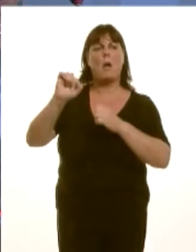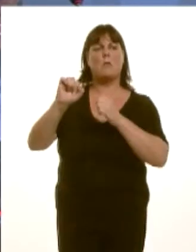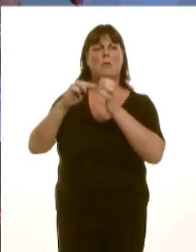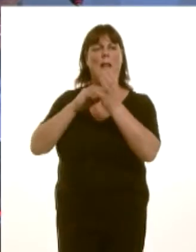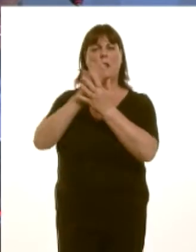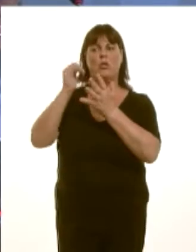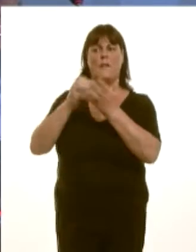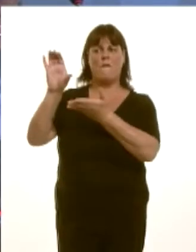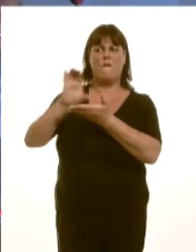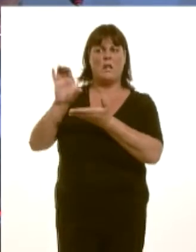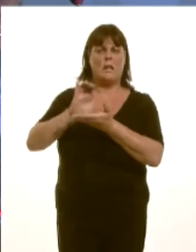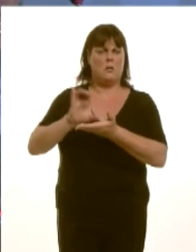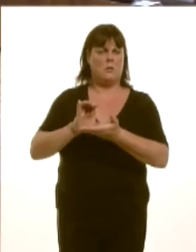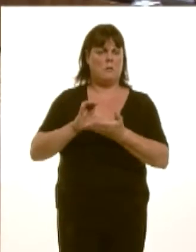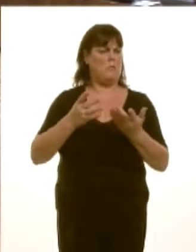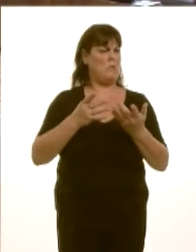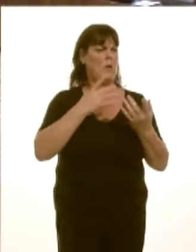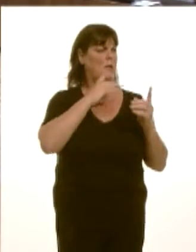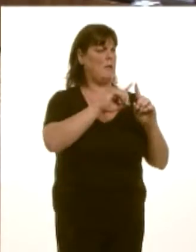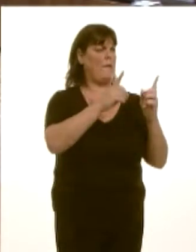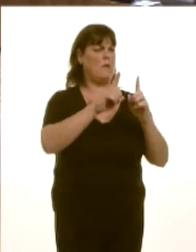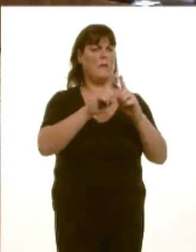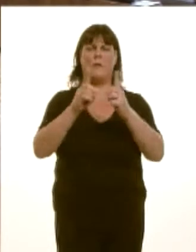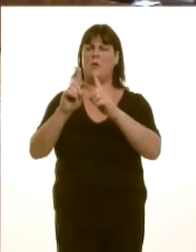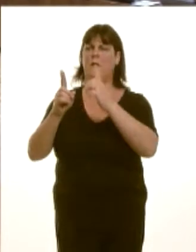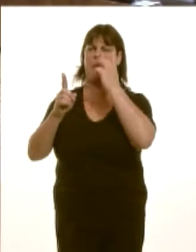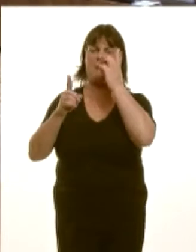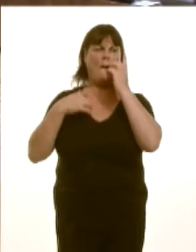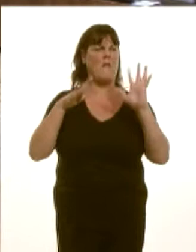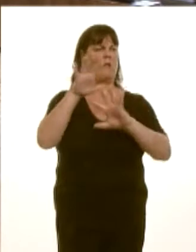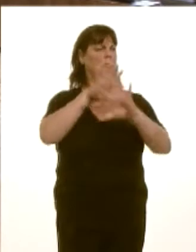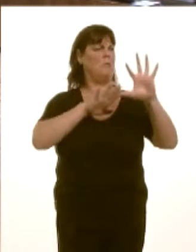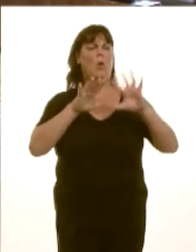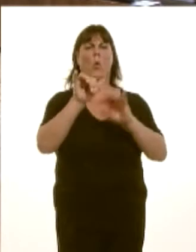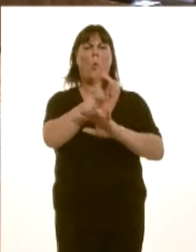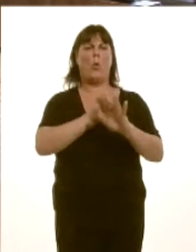Carwyn Jones: The difficulty, is it not, when you have such inconsistent statements, is which ones do you believe?